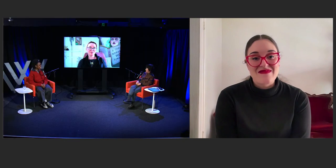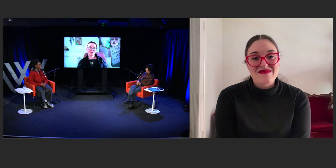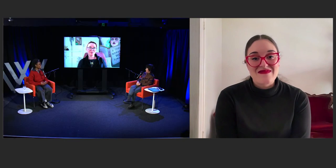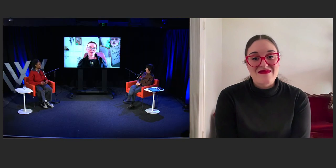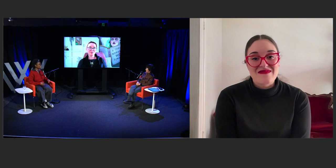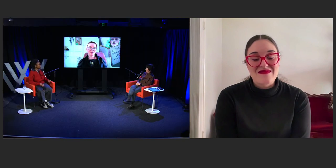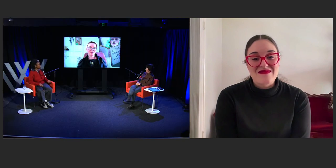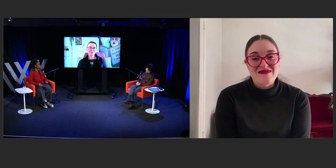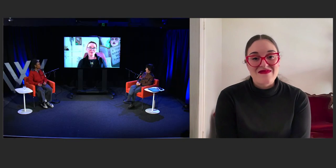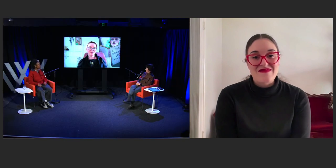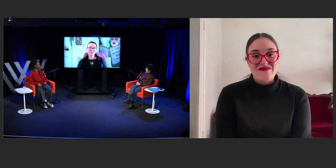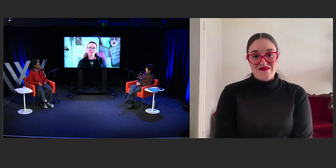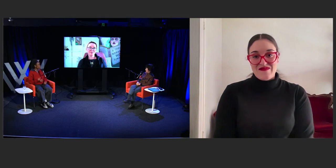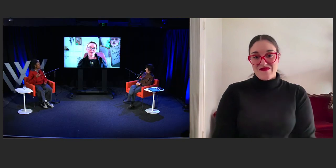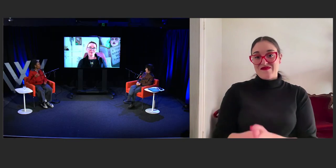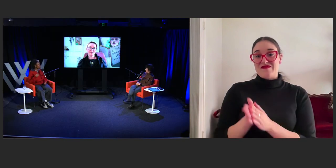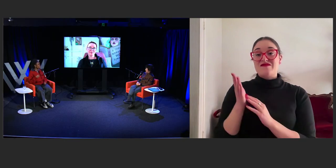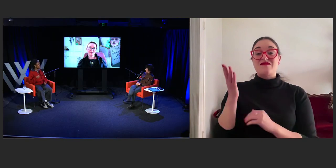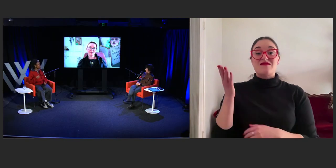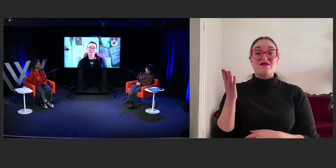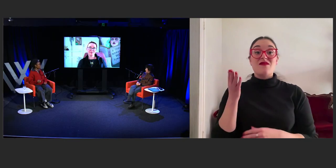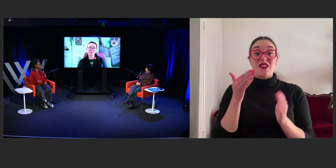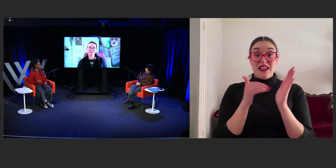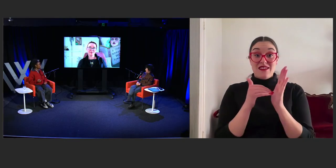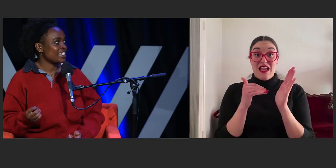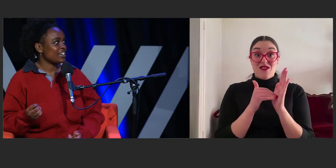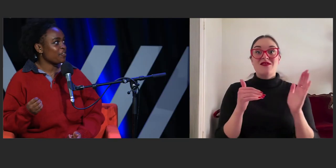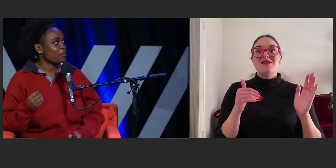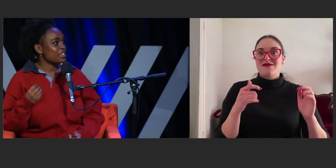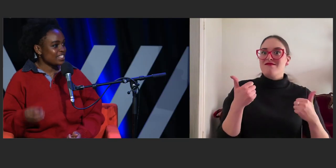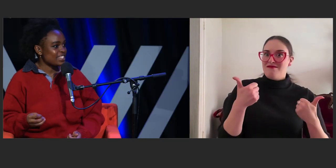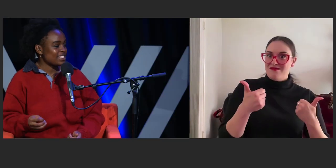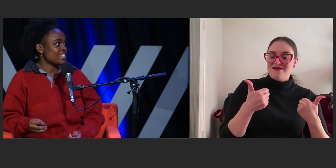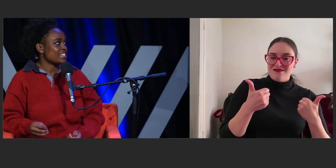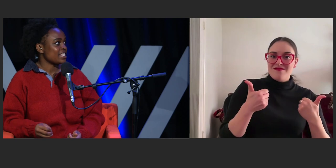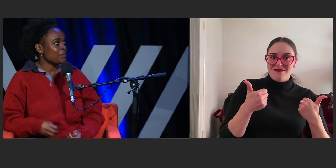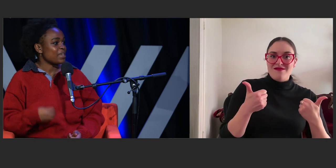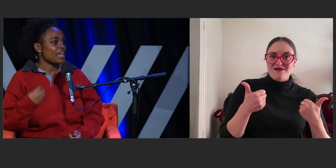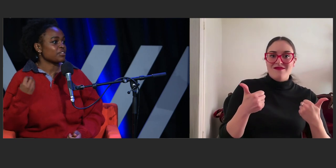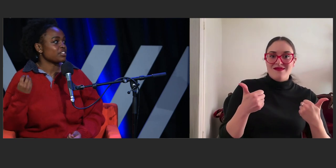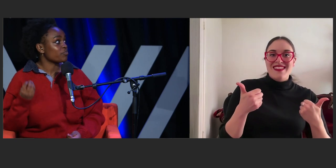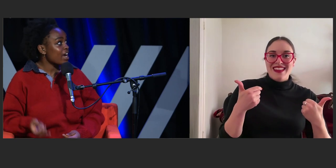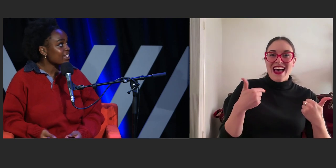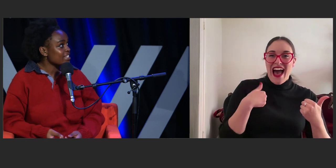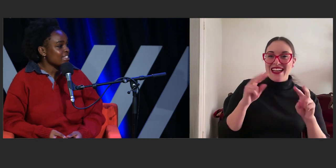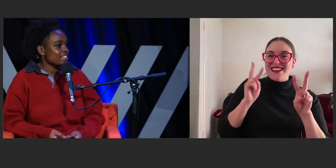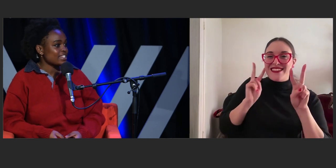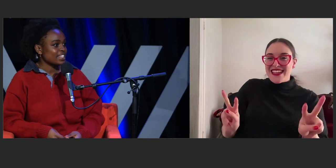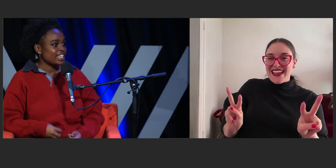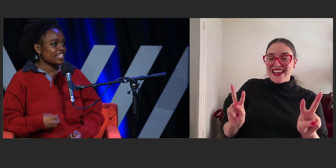I think to kind of pick up once again on that idea of persistence and being able to write consistently